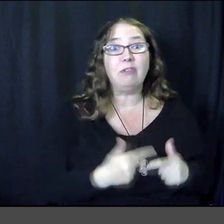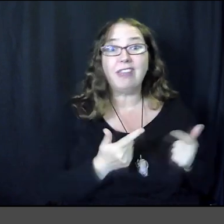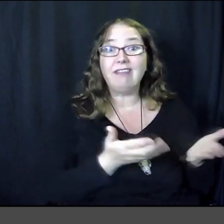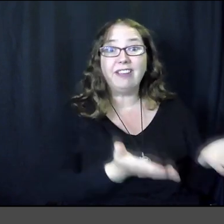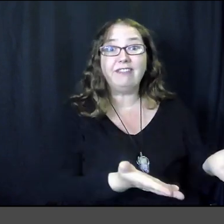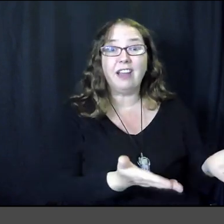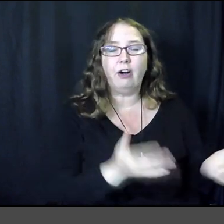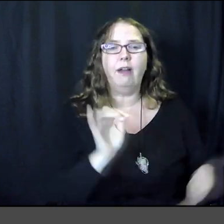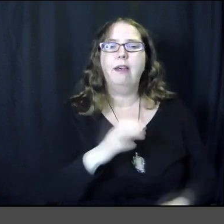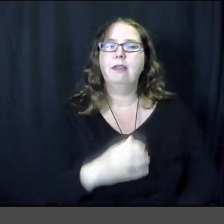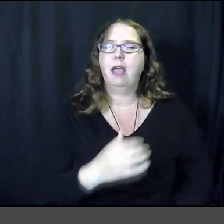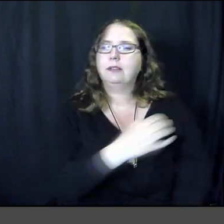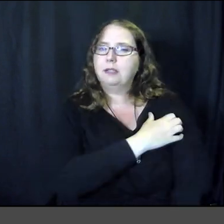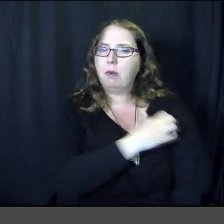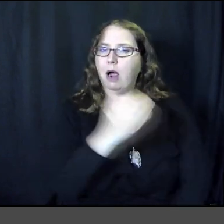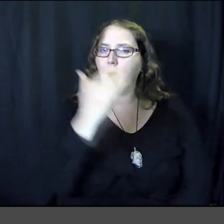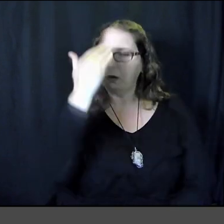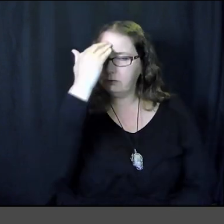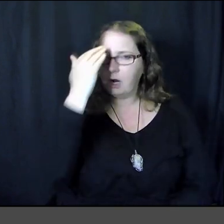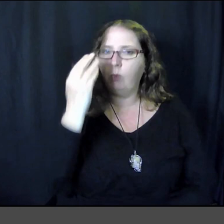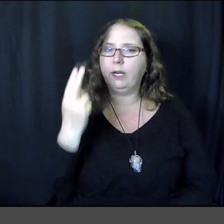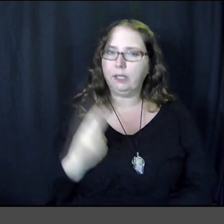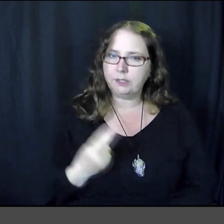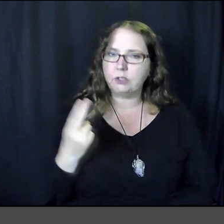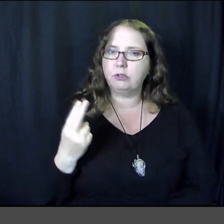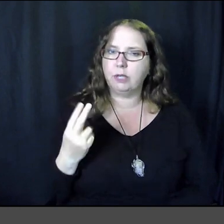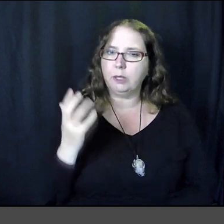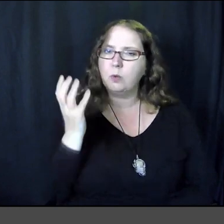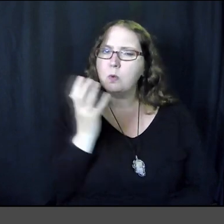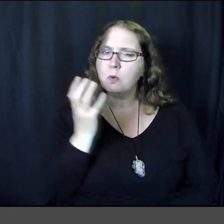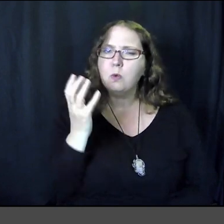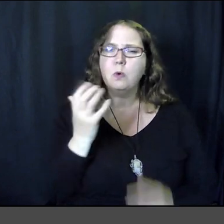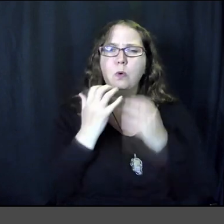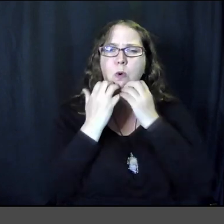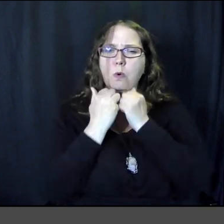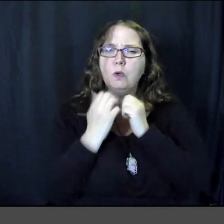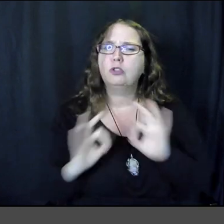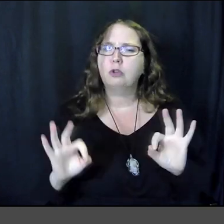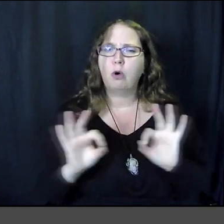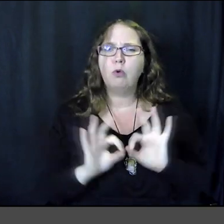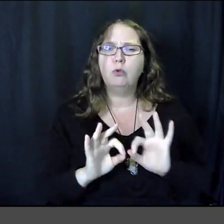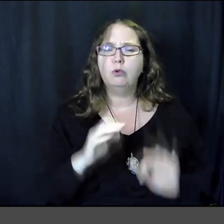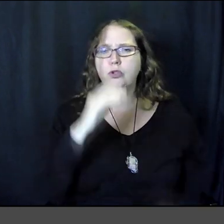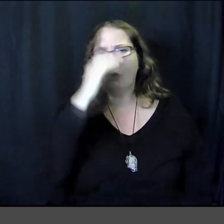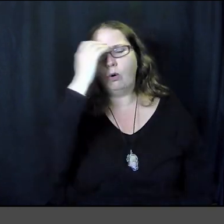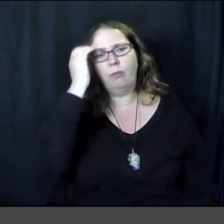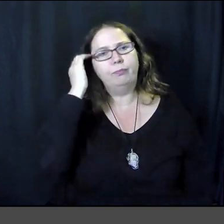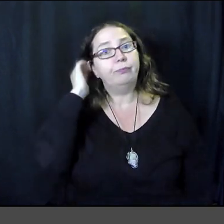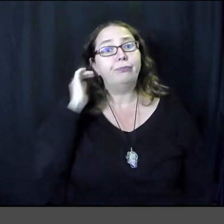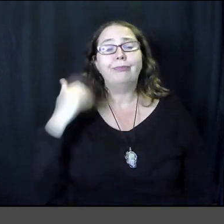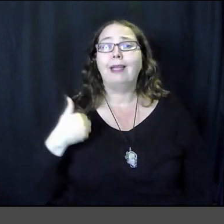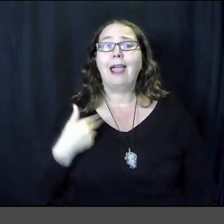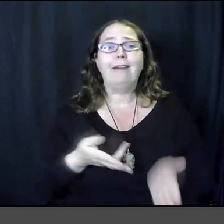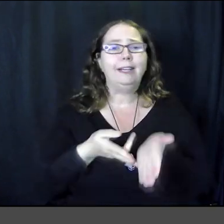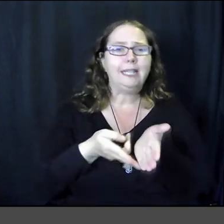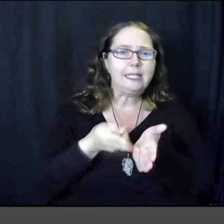THAT IS THE POWER OF KNOWING THAT HAVING INTEGRITY, HAVING A SENSE OF VISION, HAVING A SENSE OF MORALITY,